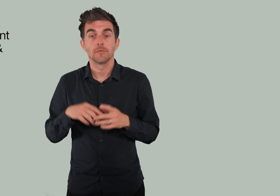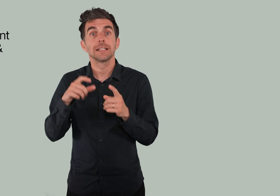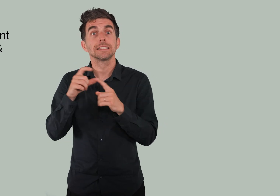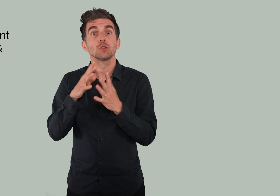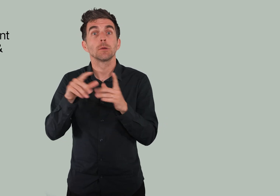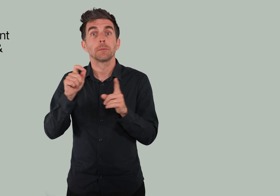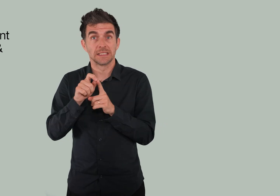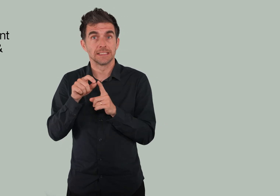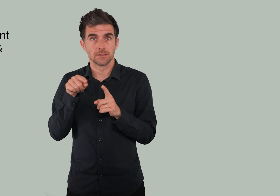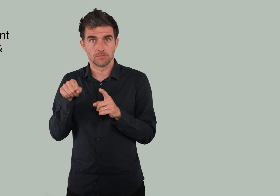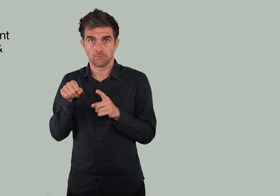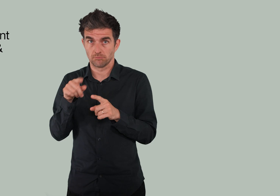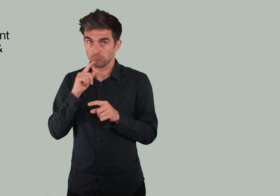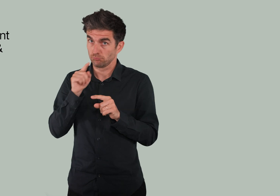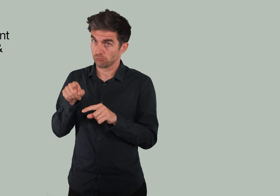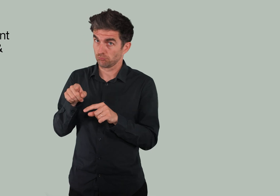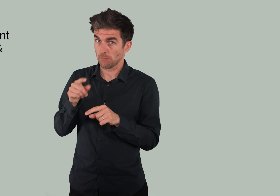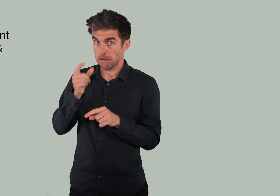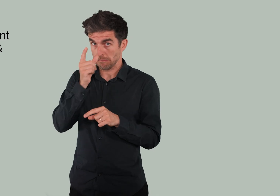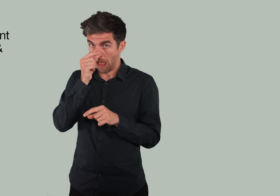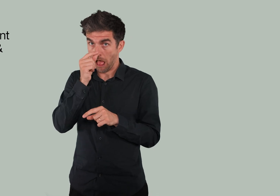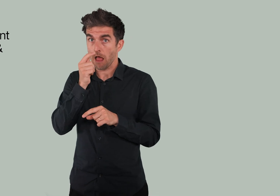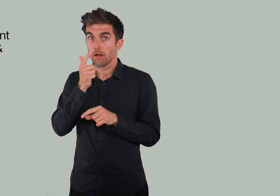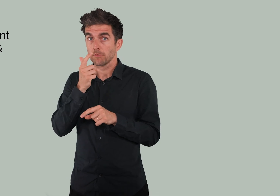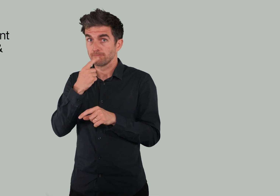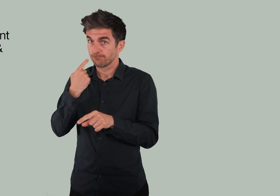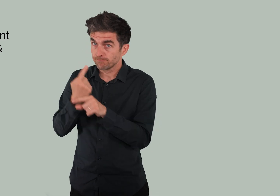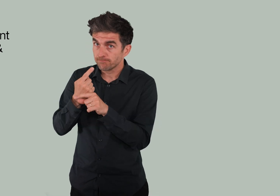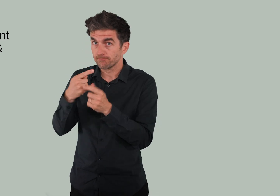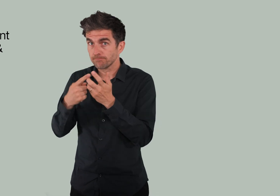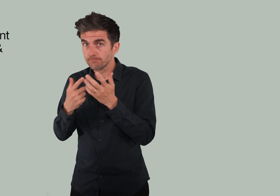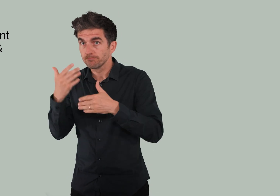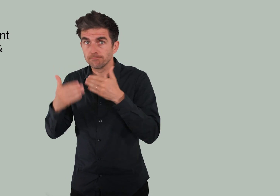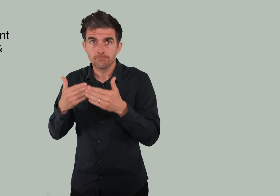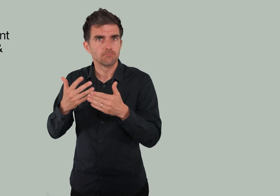DWP is not considered a source that customers can approach